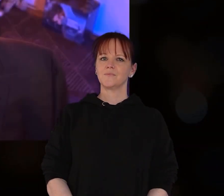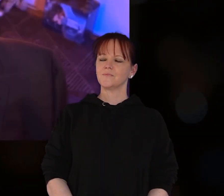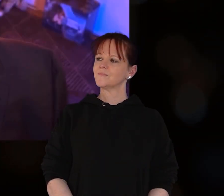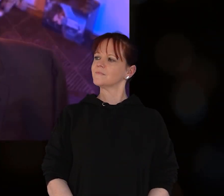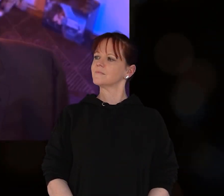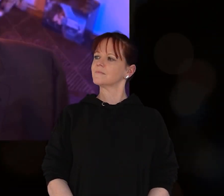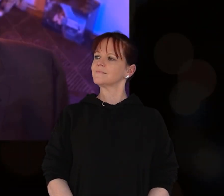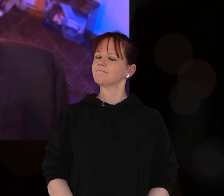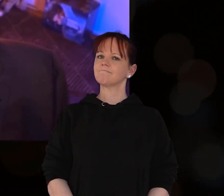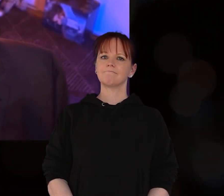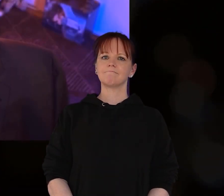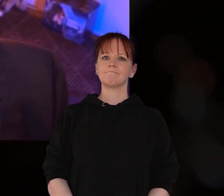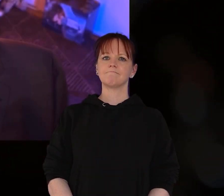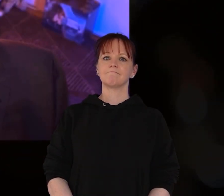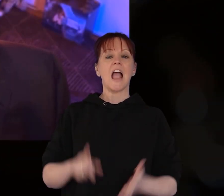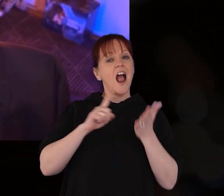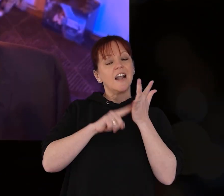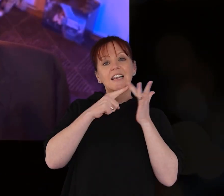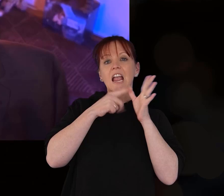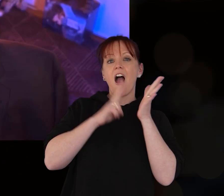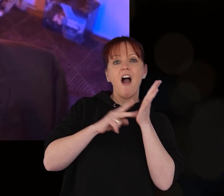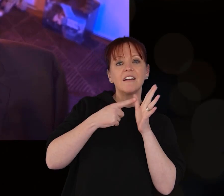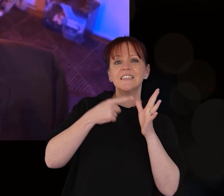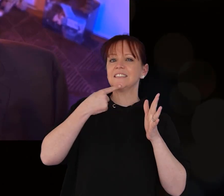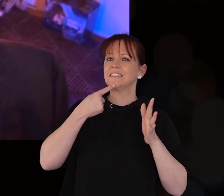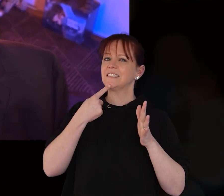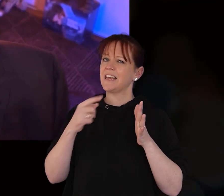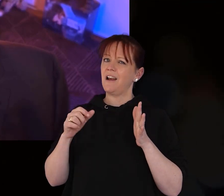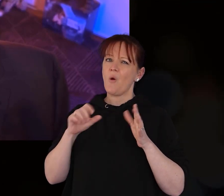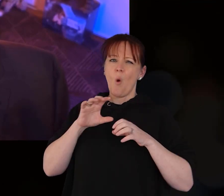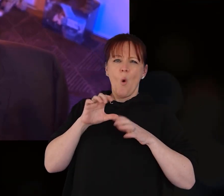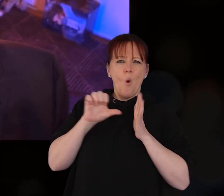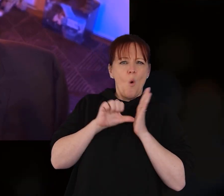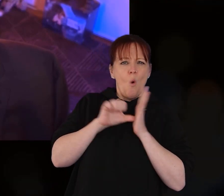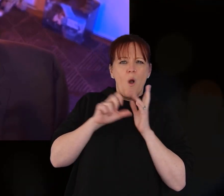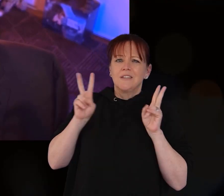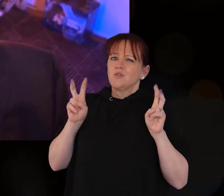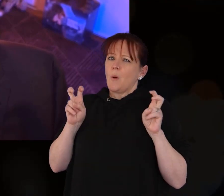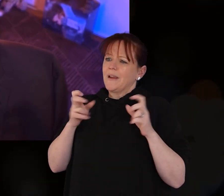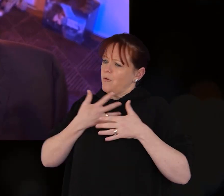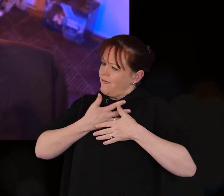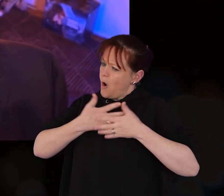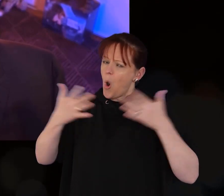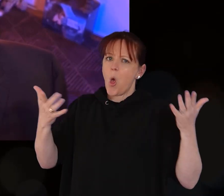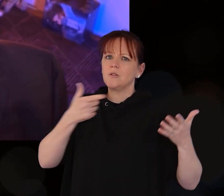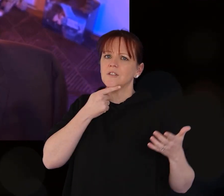As Liana said, it was a difficult topic for many people, but none more than the author.